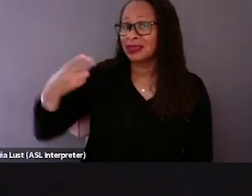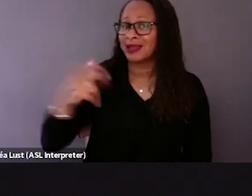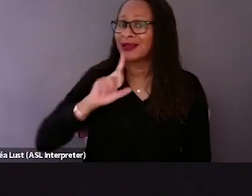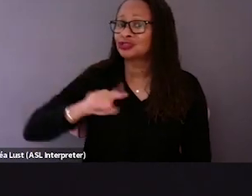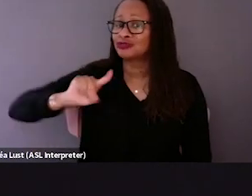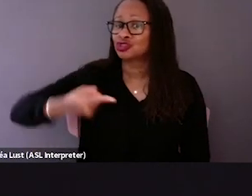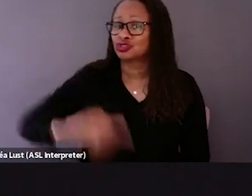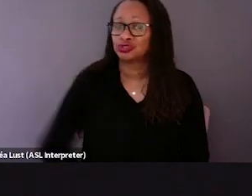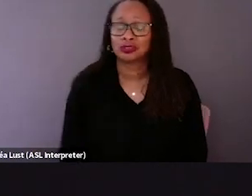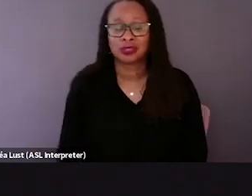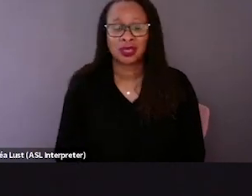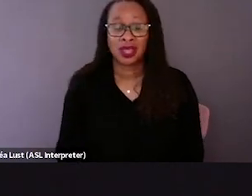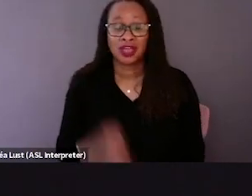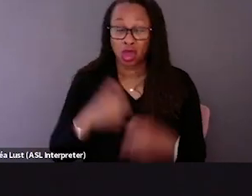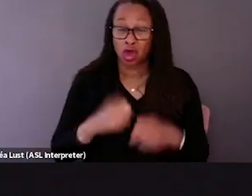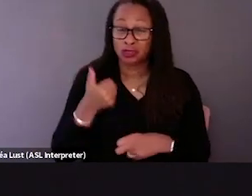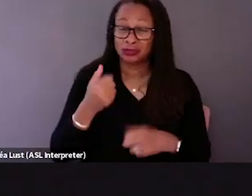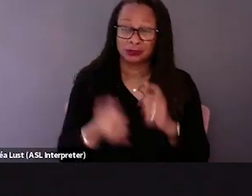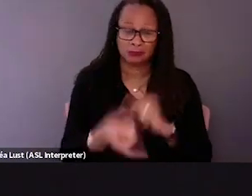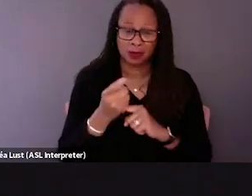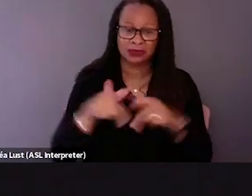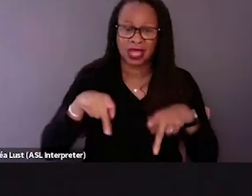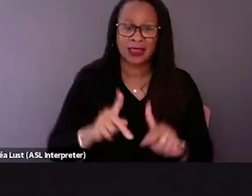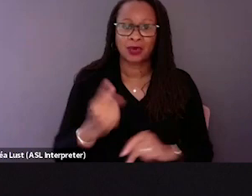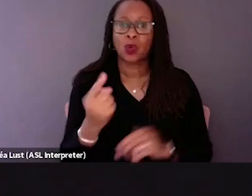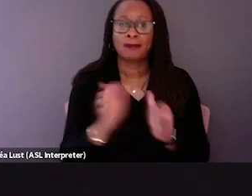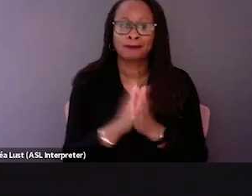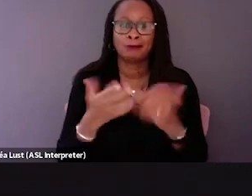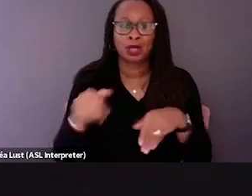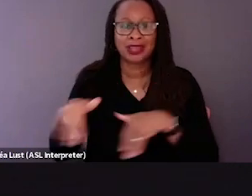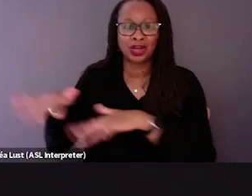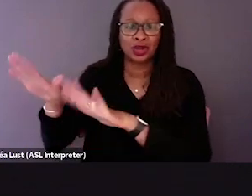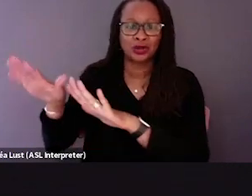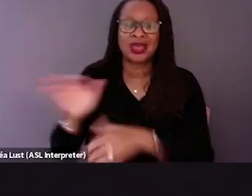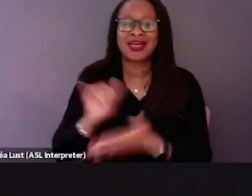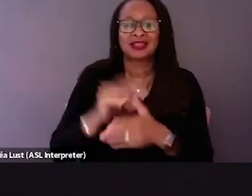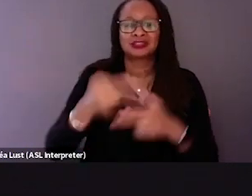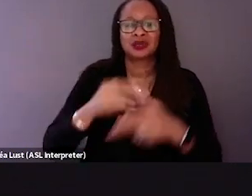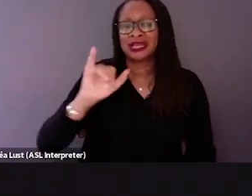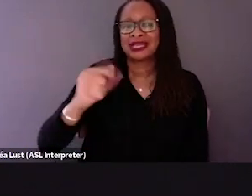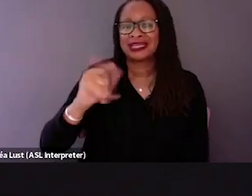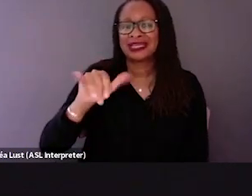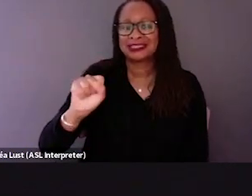I think one of the hardest moments was actually letting one of the books go, which was Iggie's House. We referenced it in the beginning of the film.